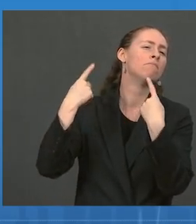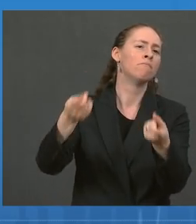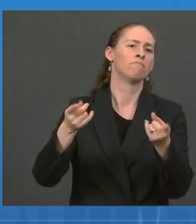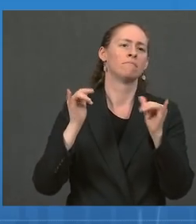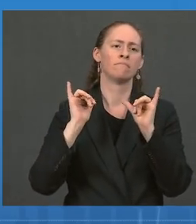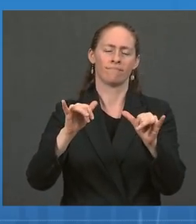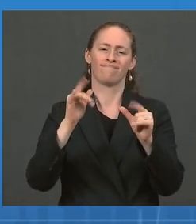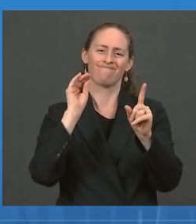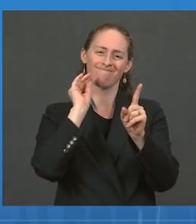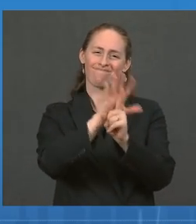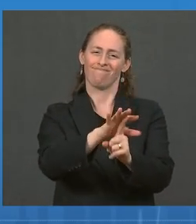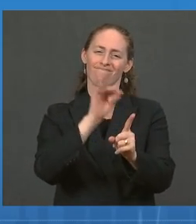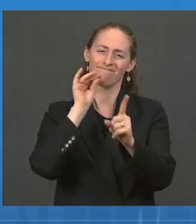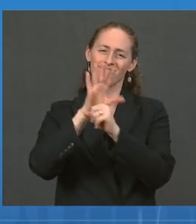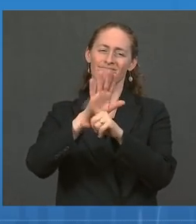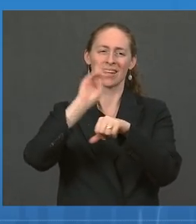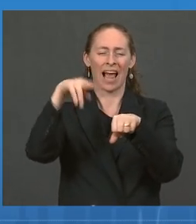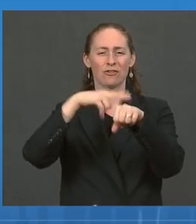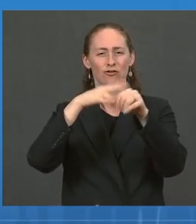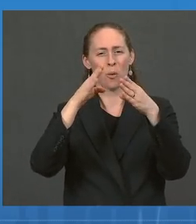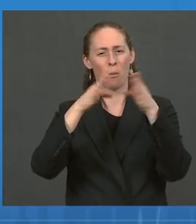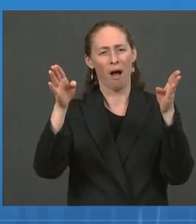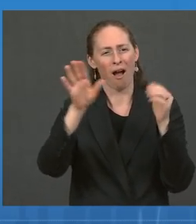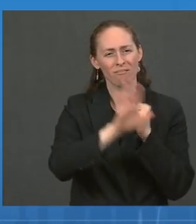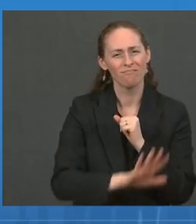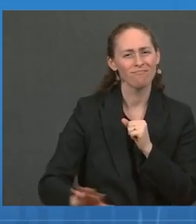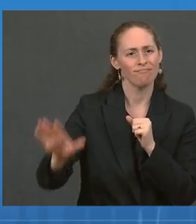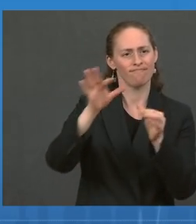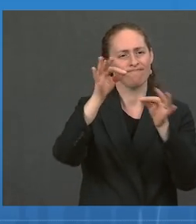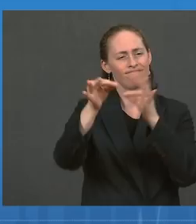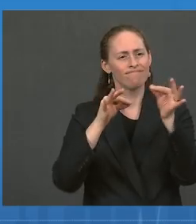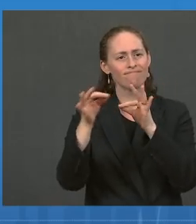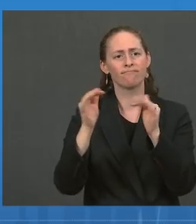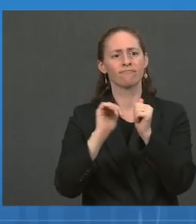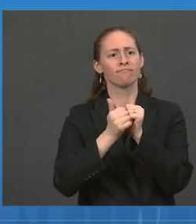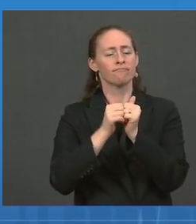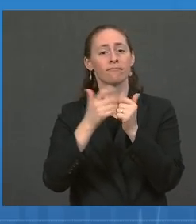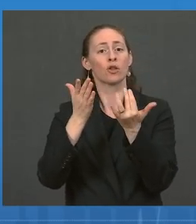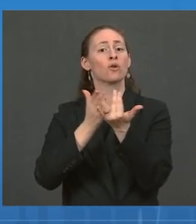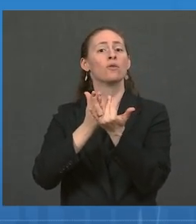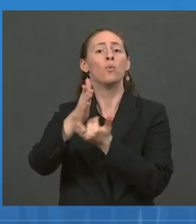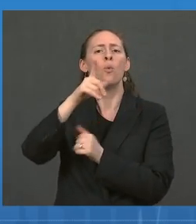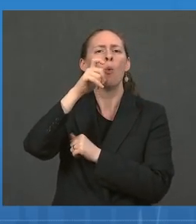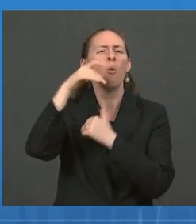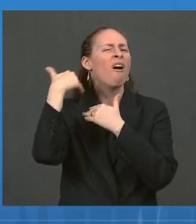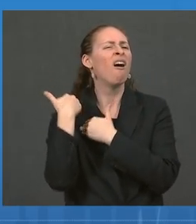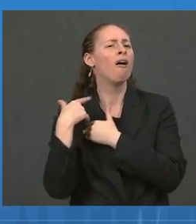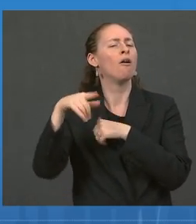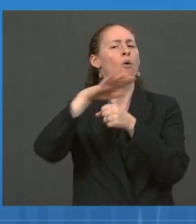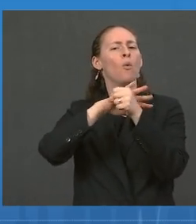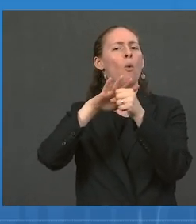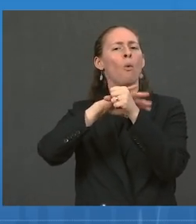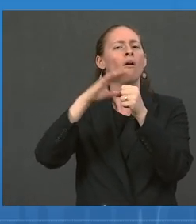that is implemented through and with local partners. And so continuing to get that message out to people.